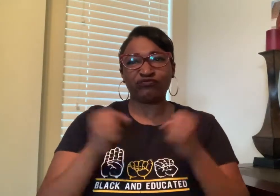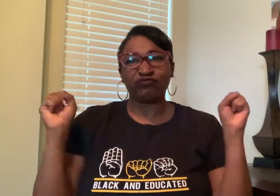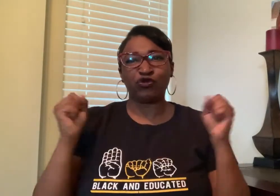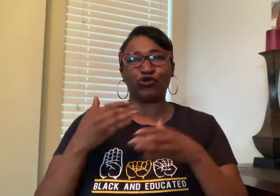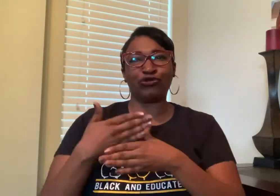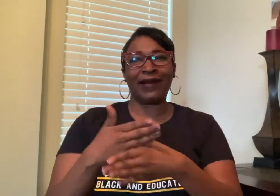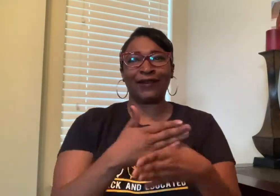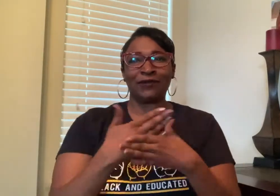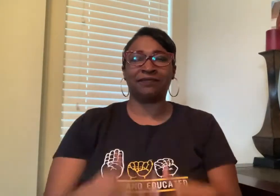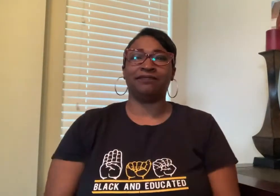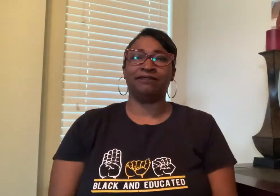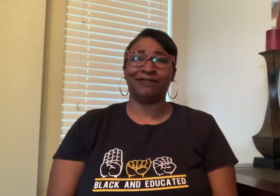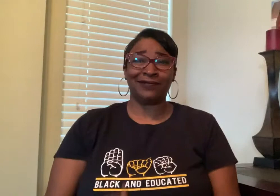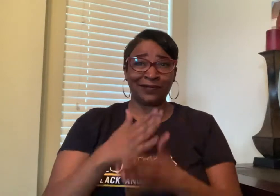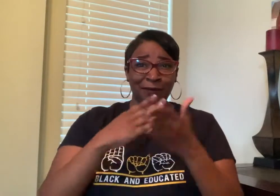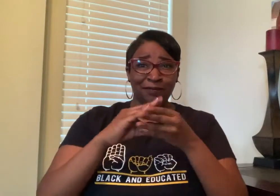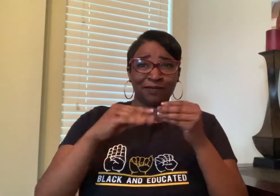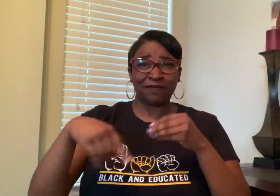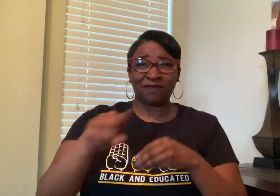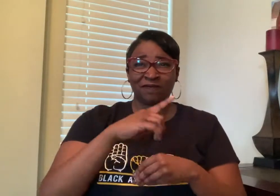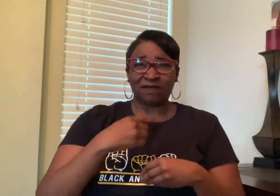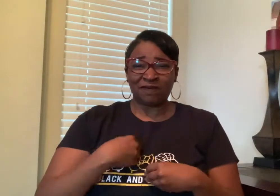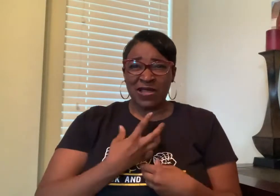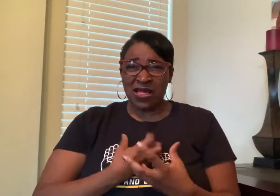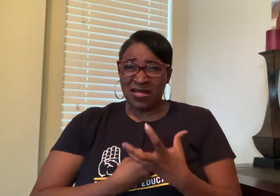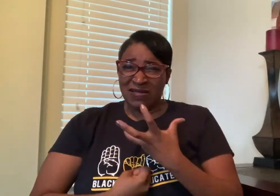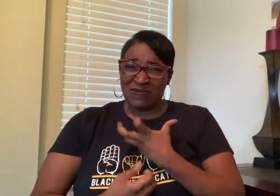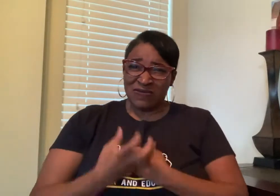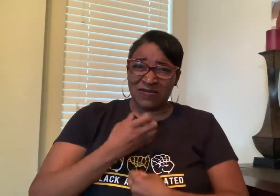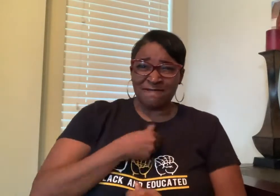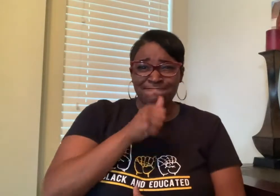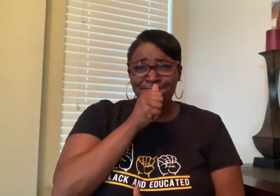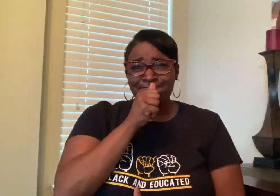but I can’t keep it in any longer. I have to share.”